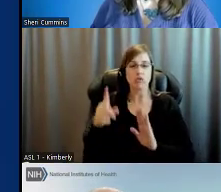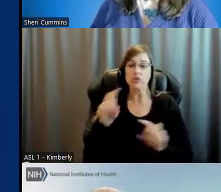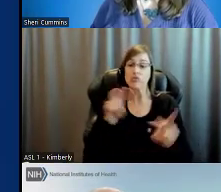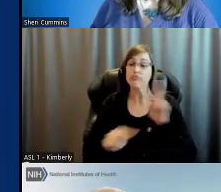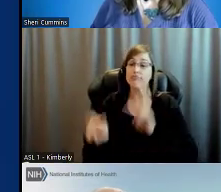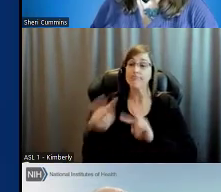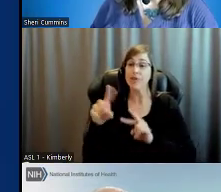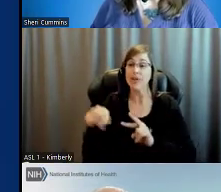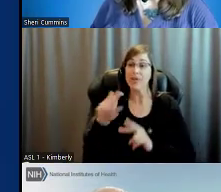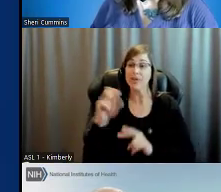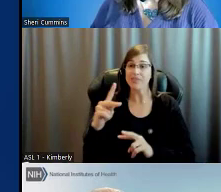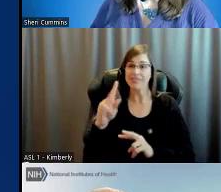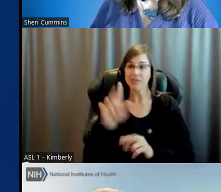so let me toss it back to Sheri.